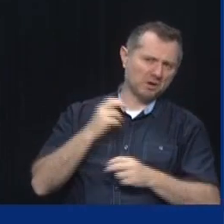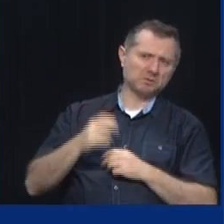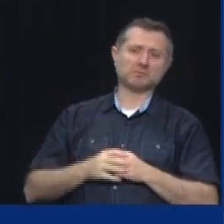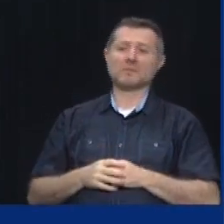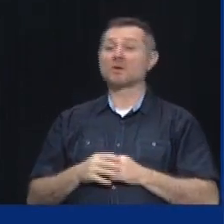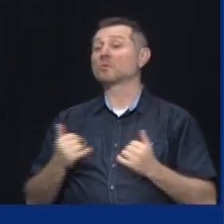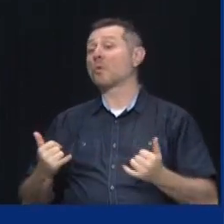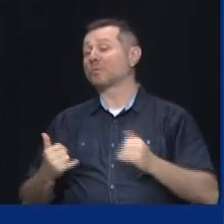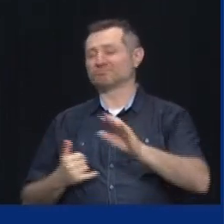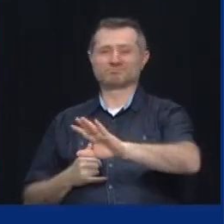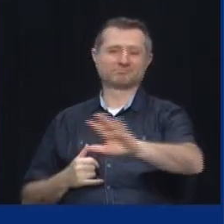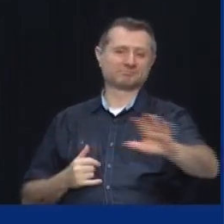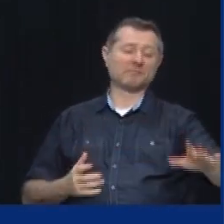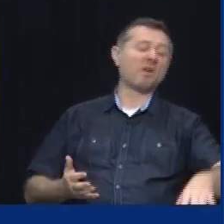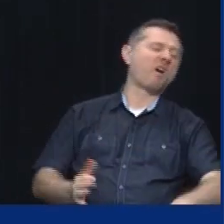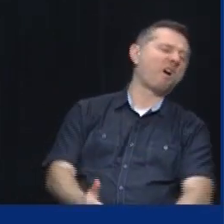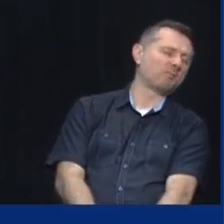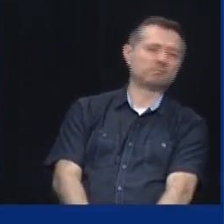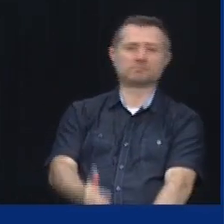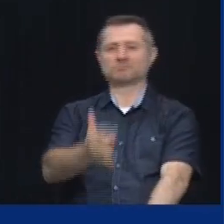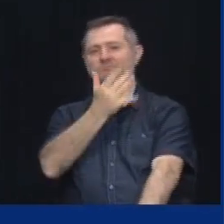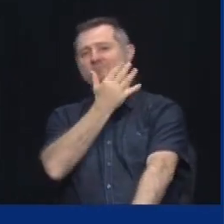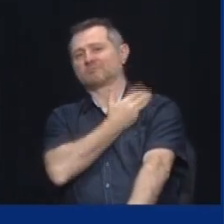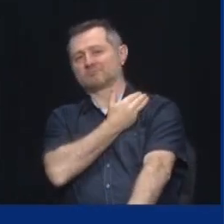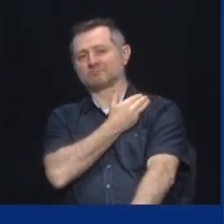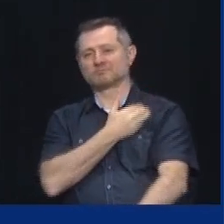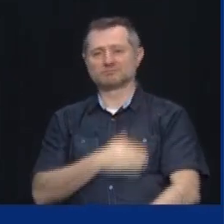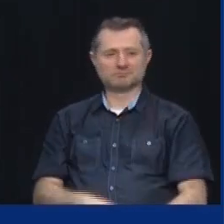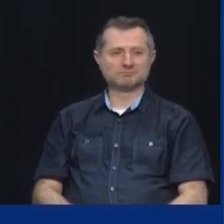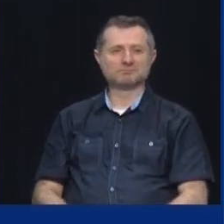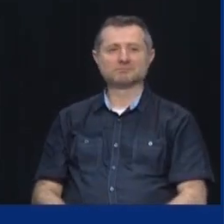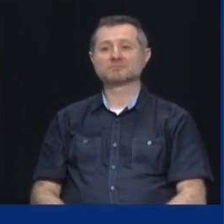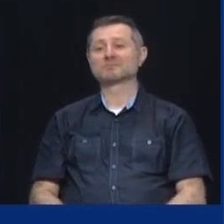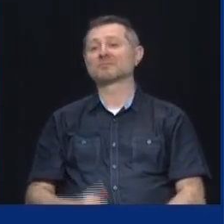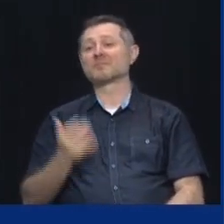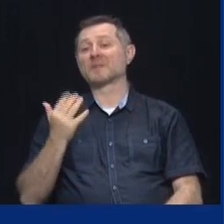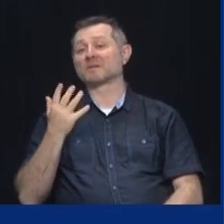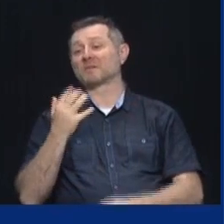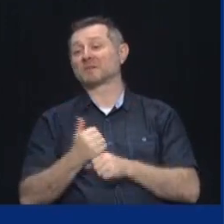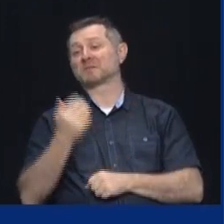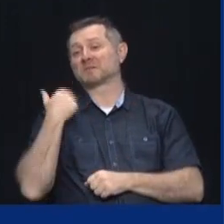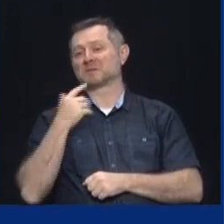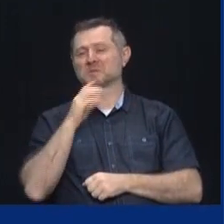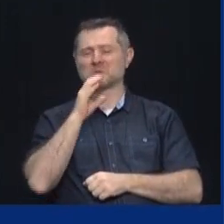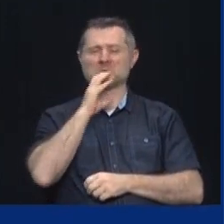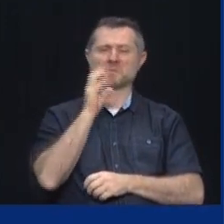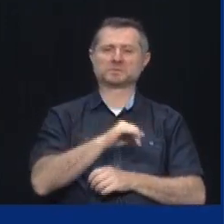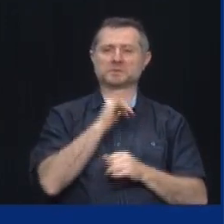DIFFERENT FAIR. ANYONE WHO SAYS I WENT TO THE